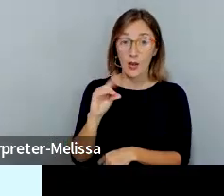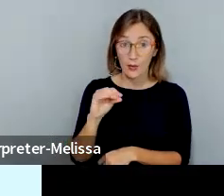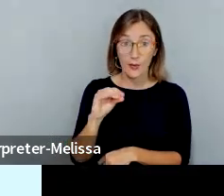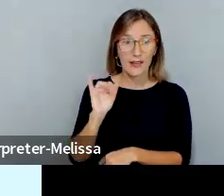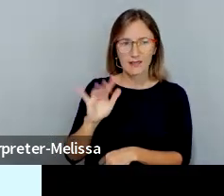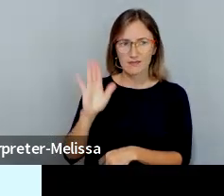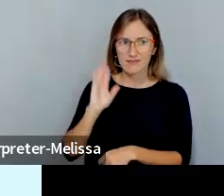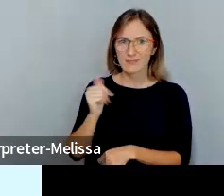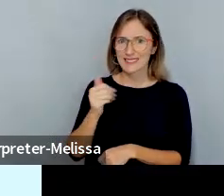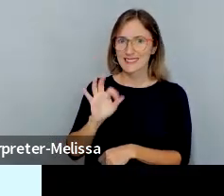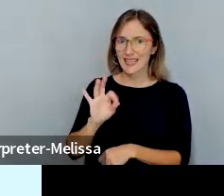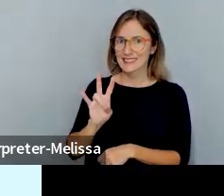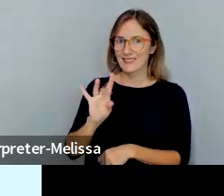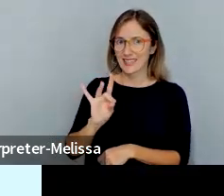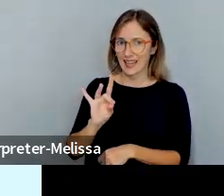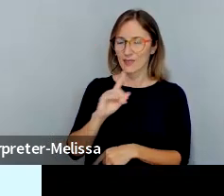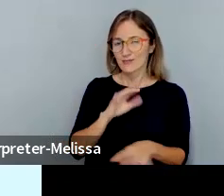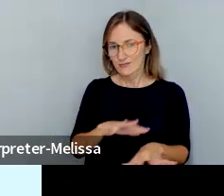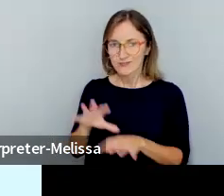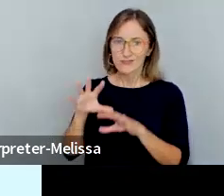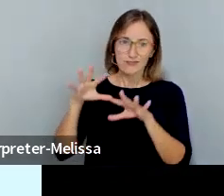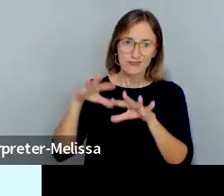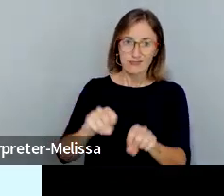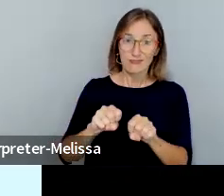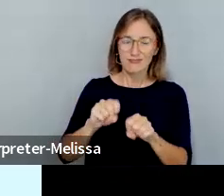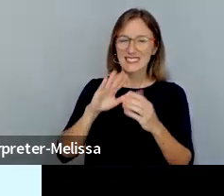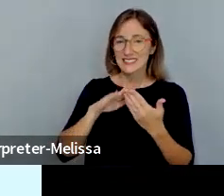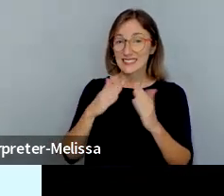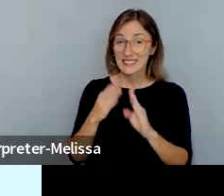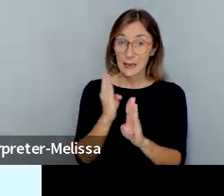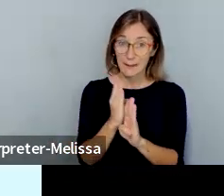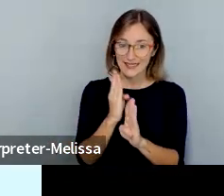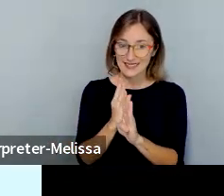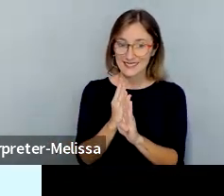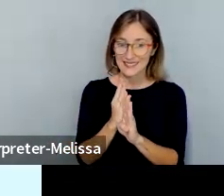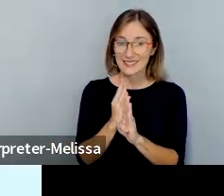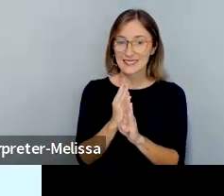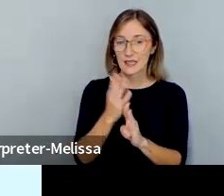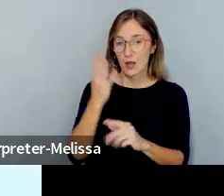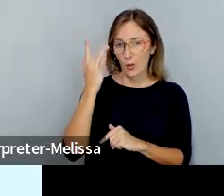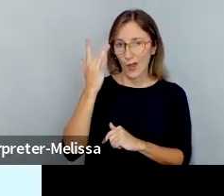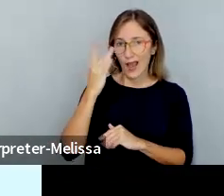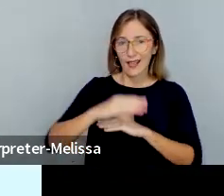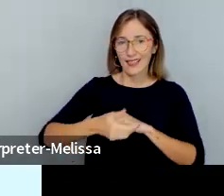Marsha mentioned earlier the gang of 19, which was the first